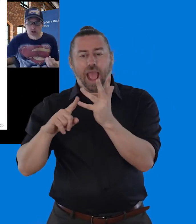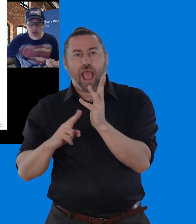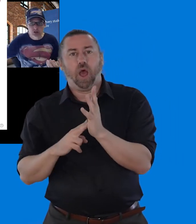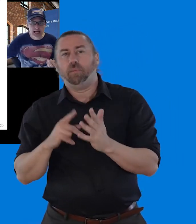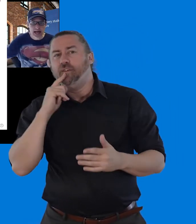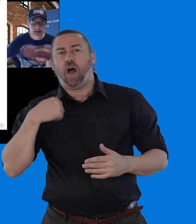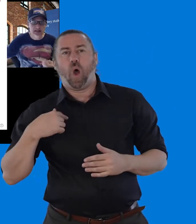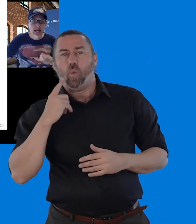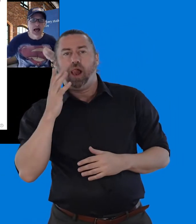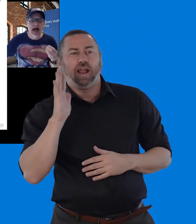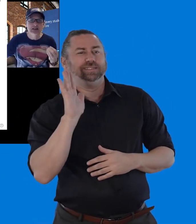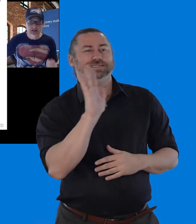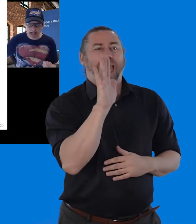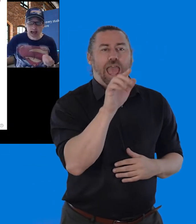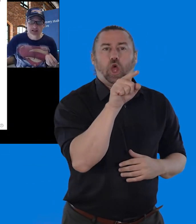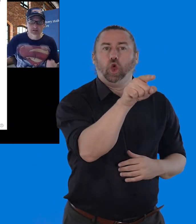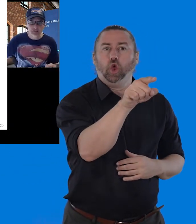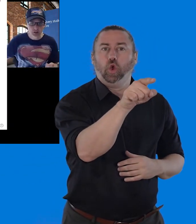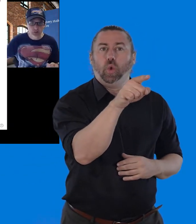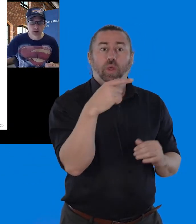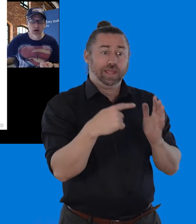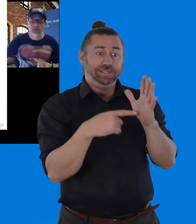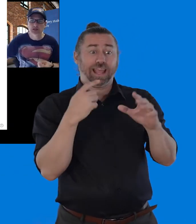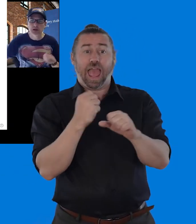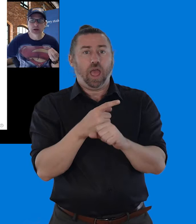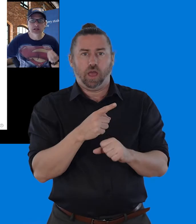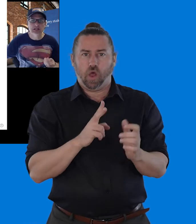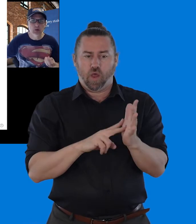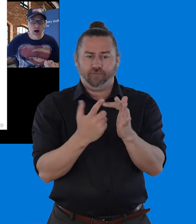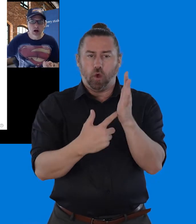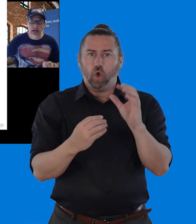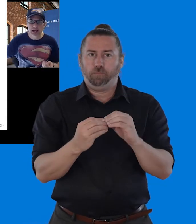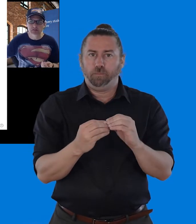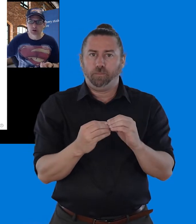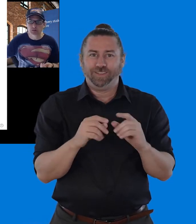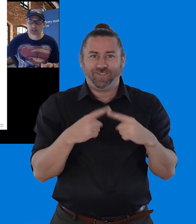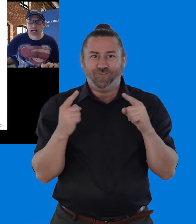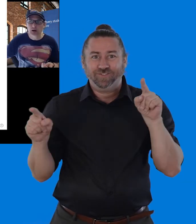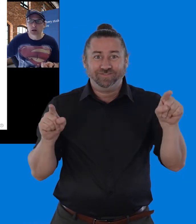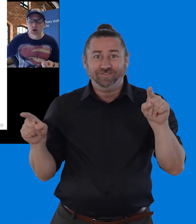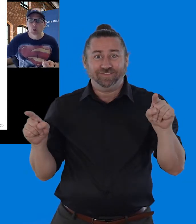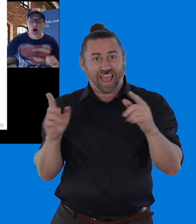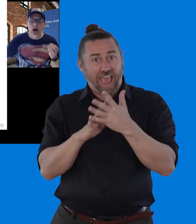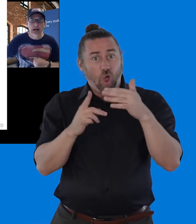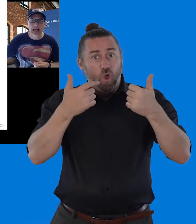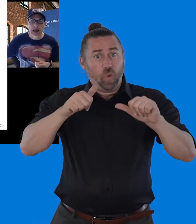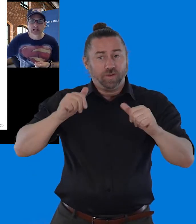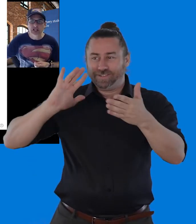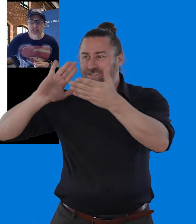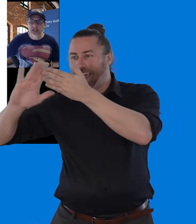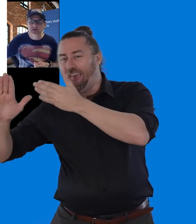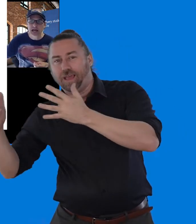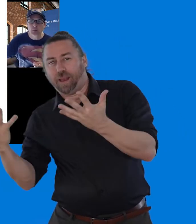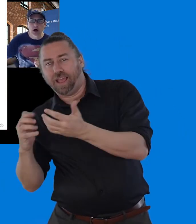it would show tags as a tag, as a verb. Alright, so that we can see we're highlighting our verbs now, we're highlighting our adjectives and we're